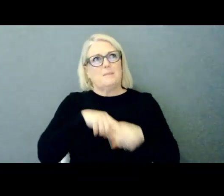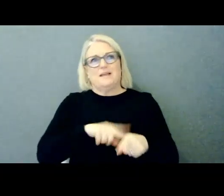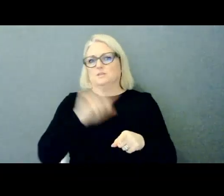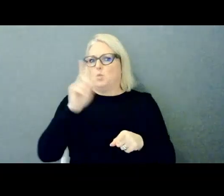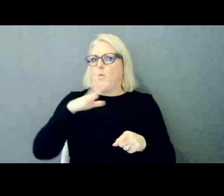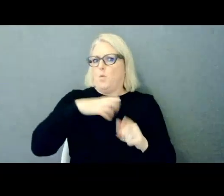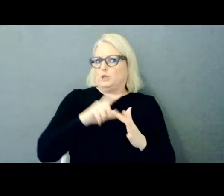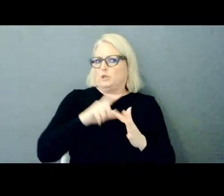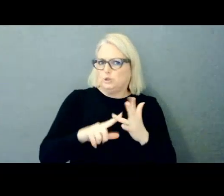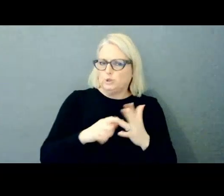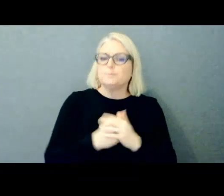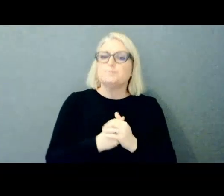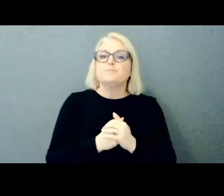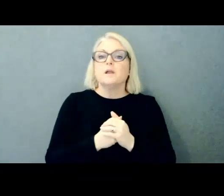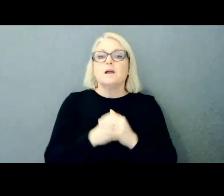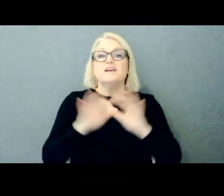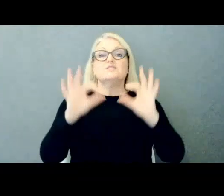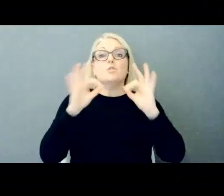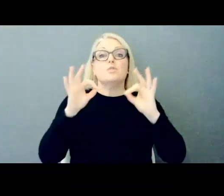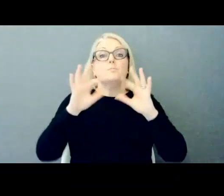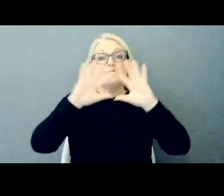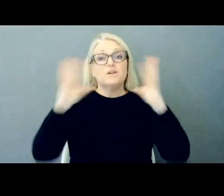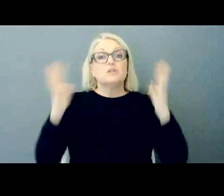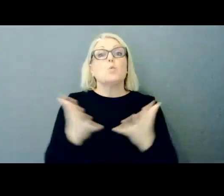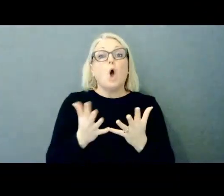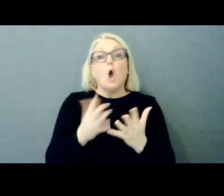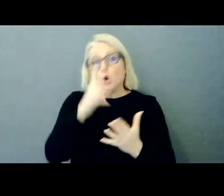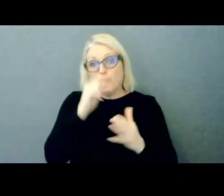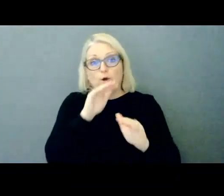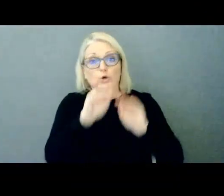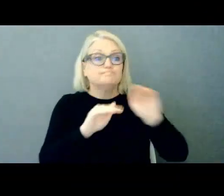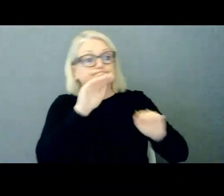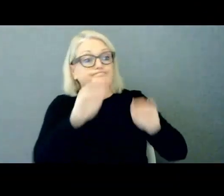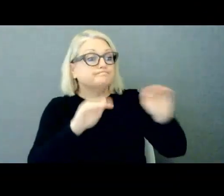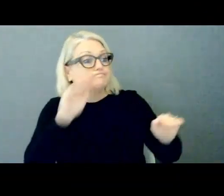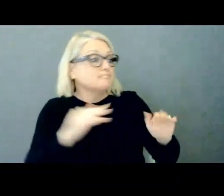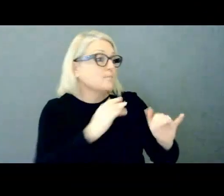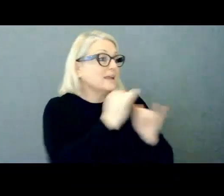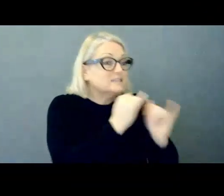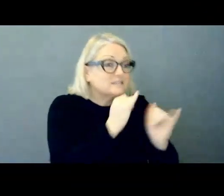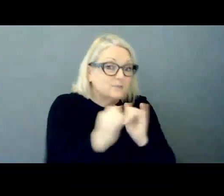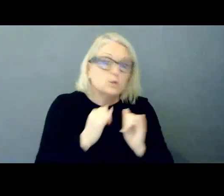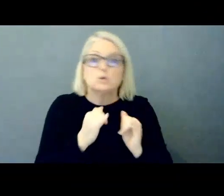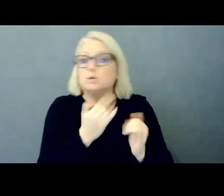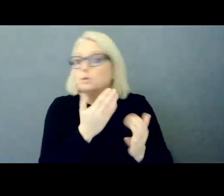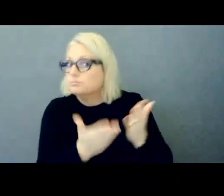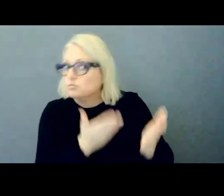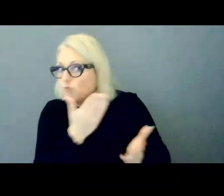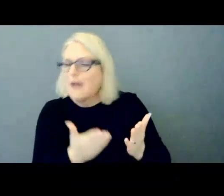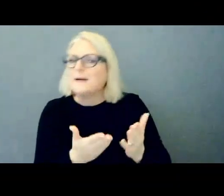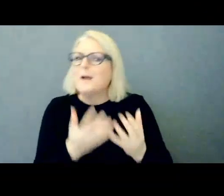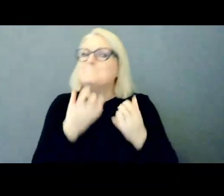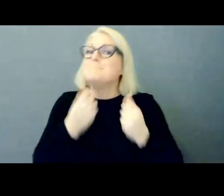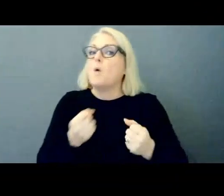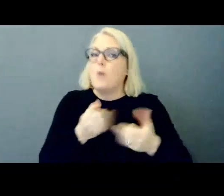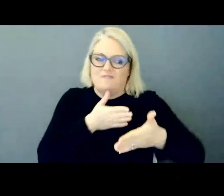In a perfect world, we have the ability to go to lots of different customers and interview directly, but we know that there are barriers to participating in that way.